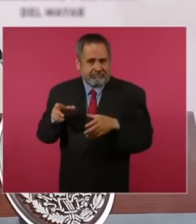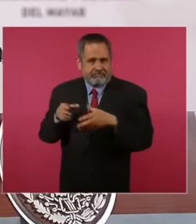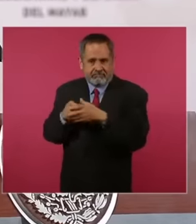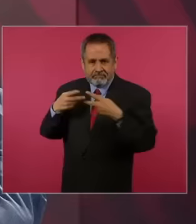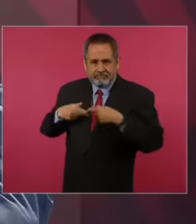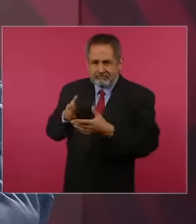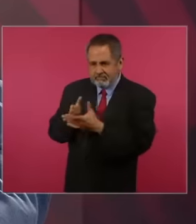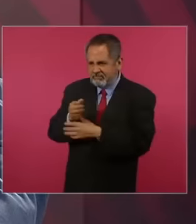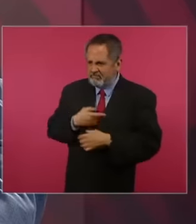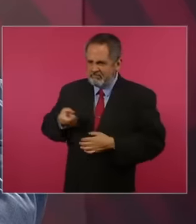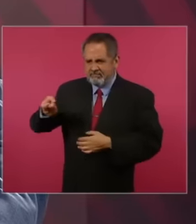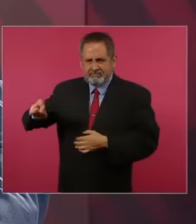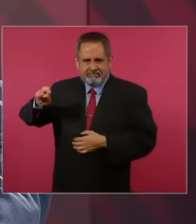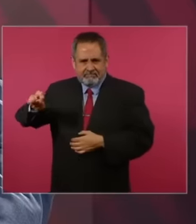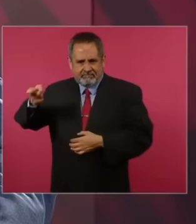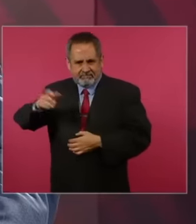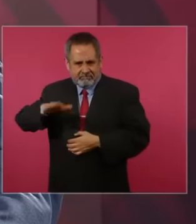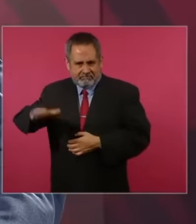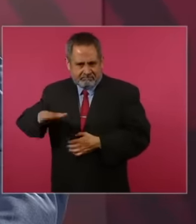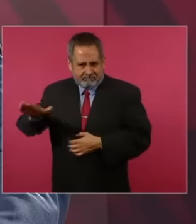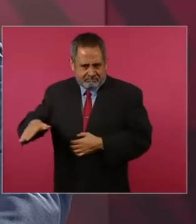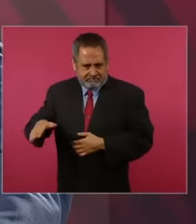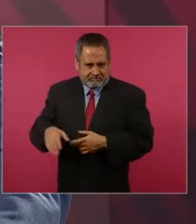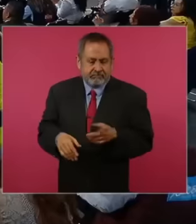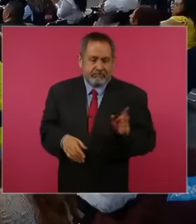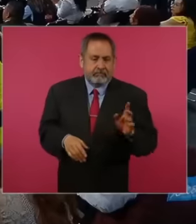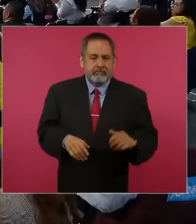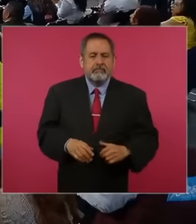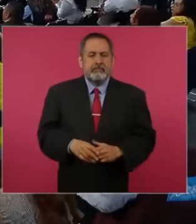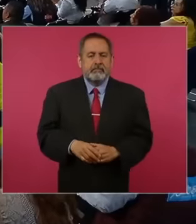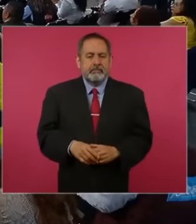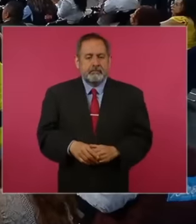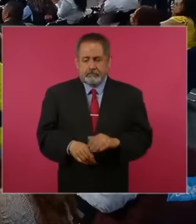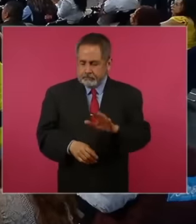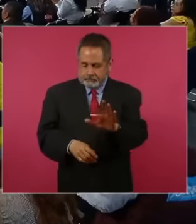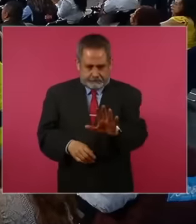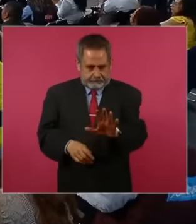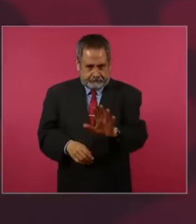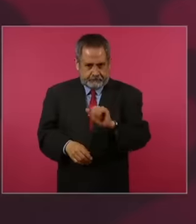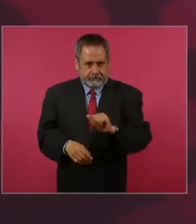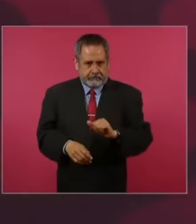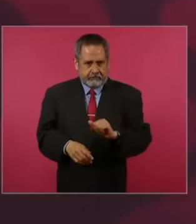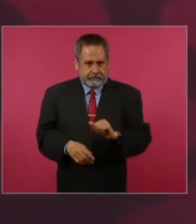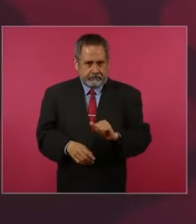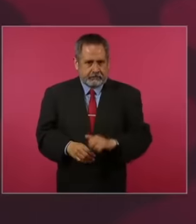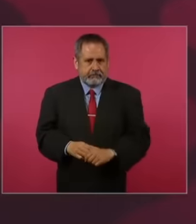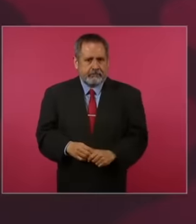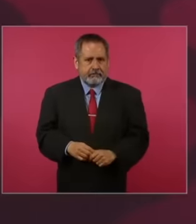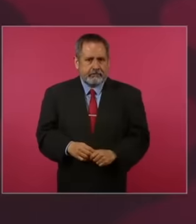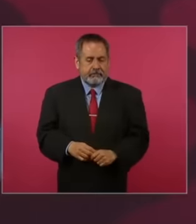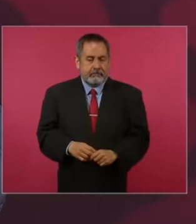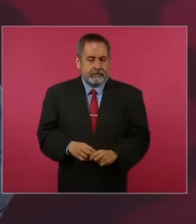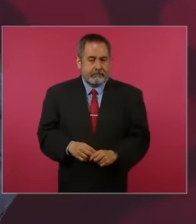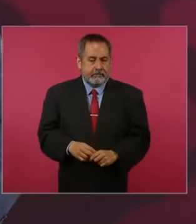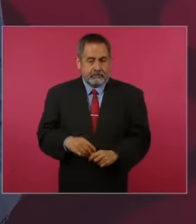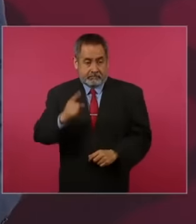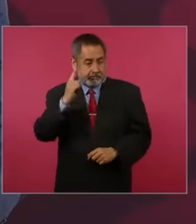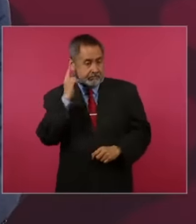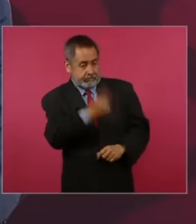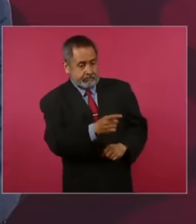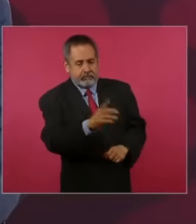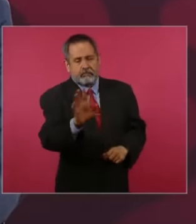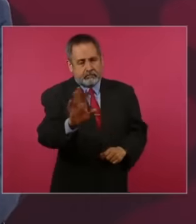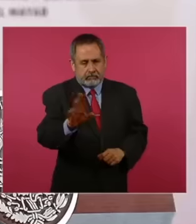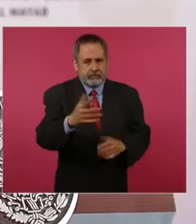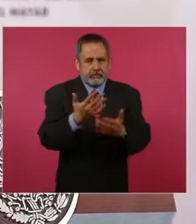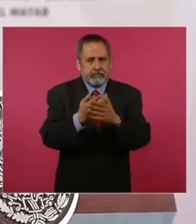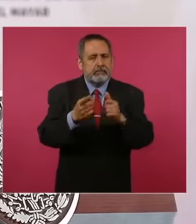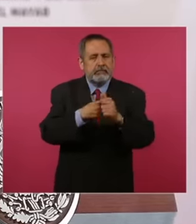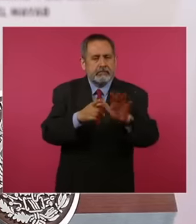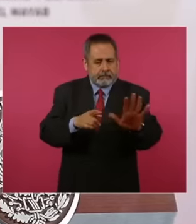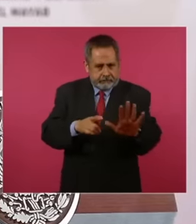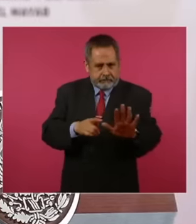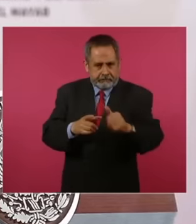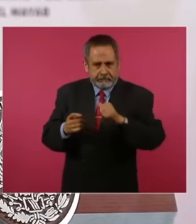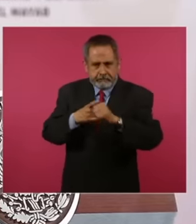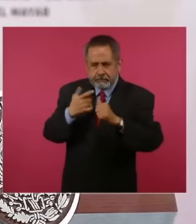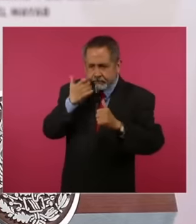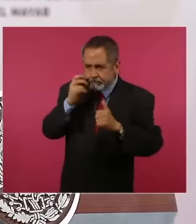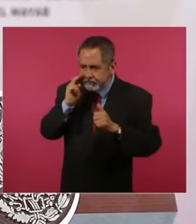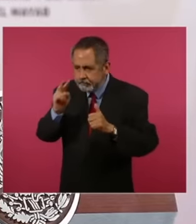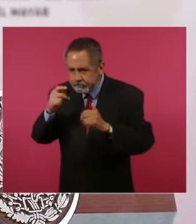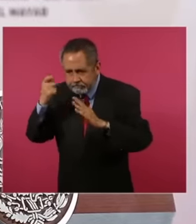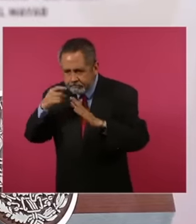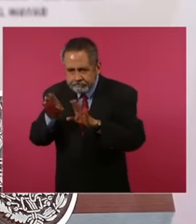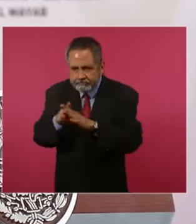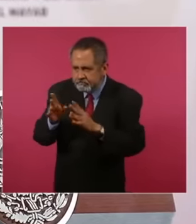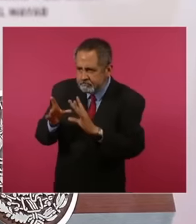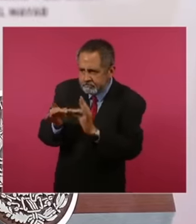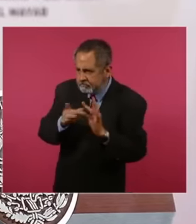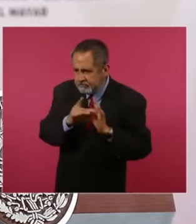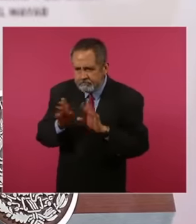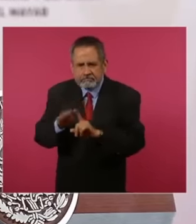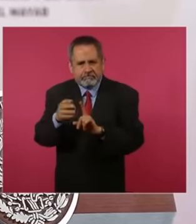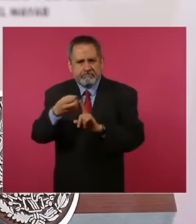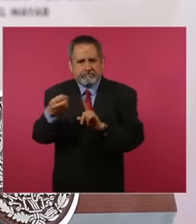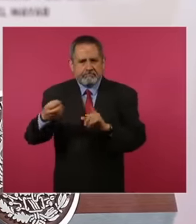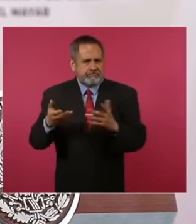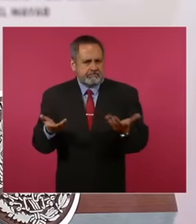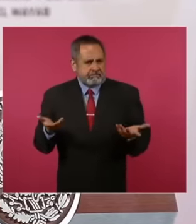hitmen entered I am not pointing this out I want to see how